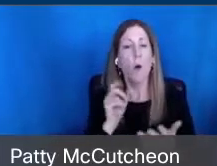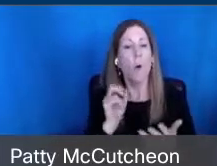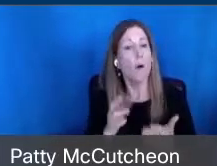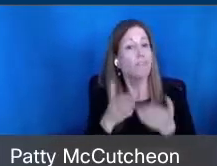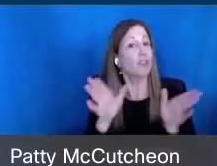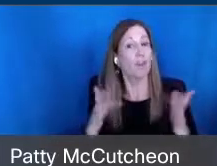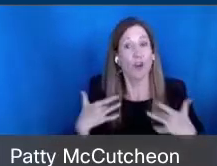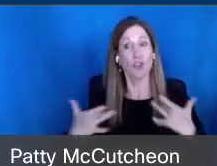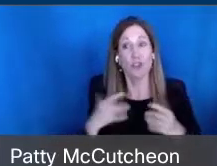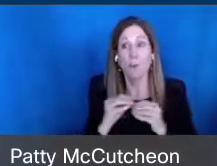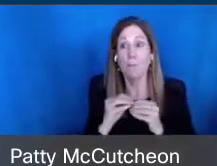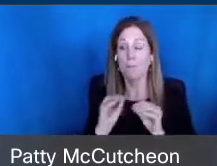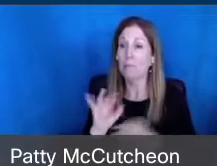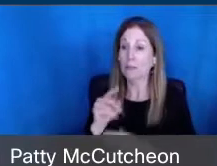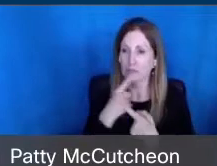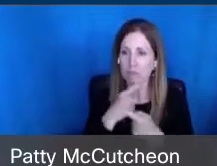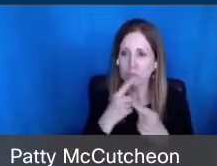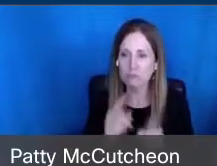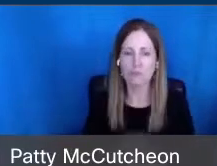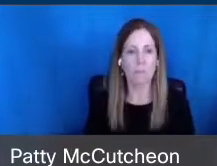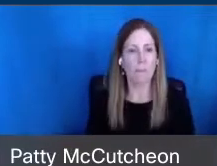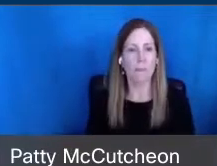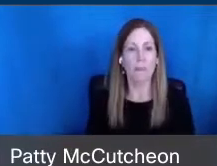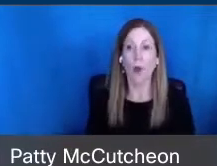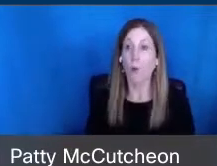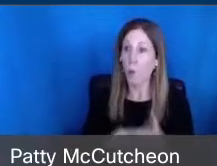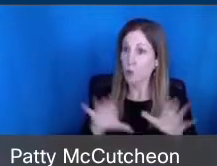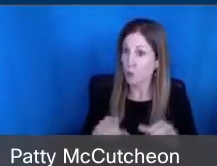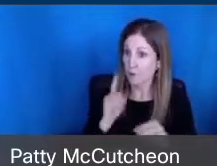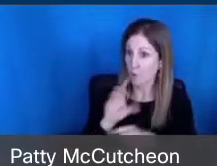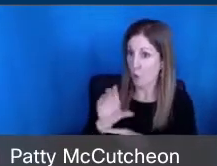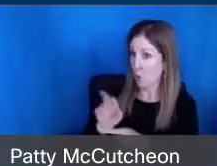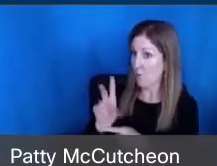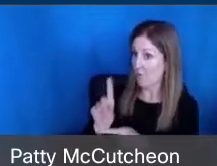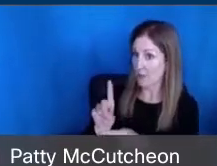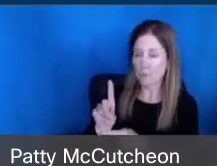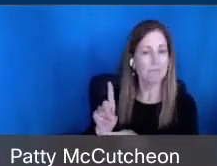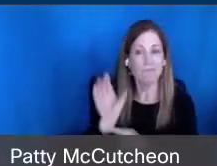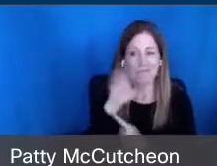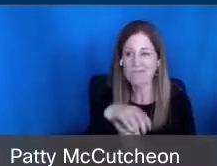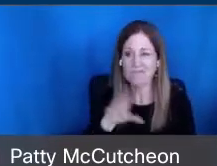So what we're doing for COVID isn't unusual. It's just, as a newly-identified virus,